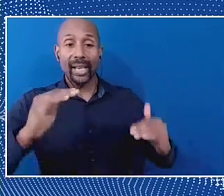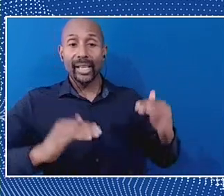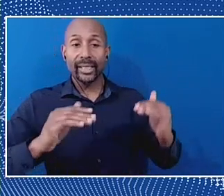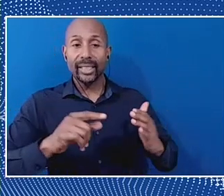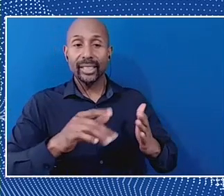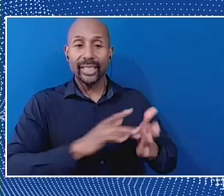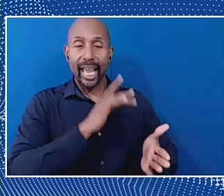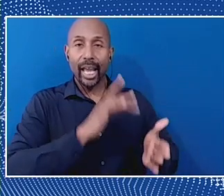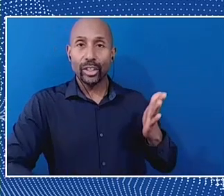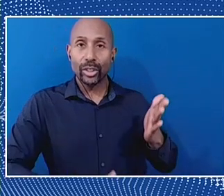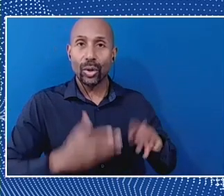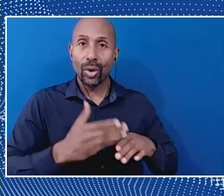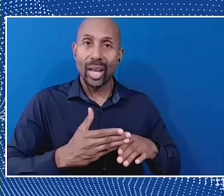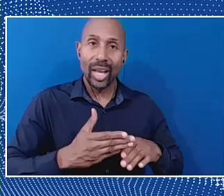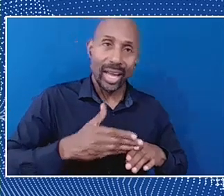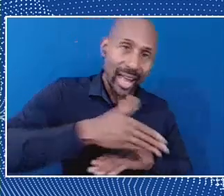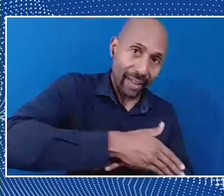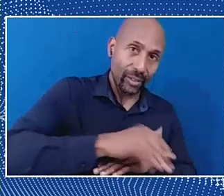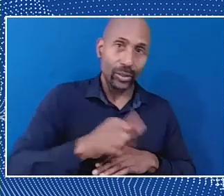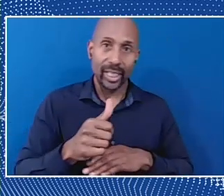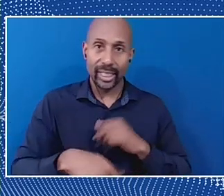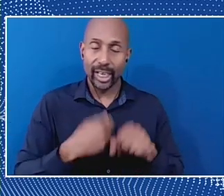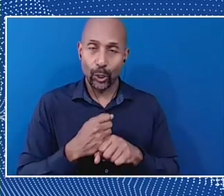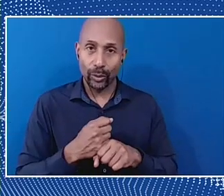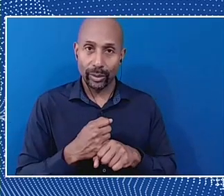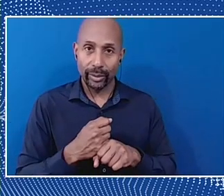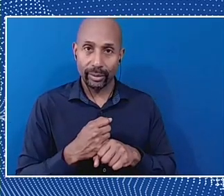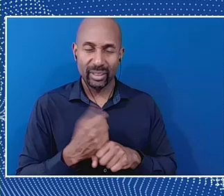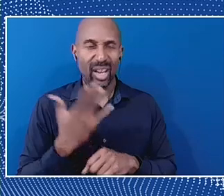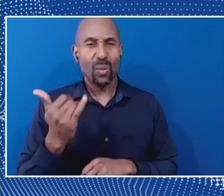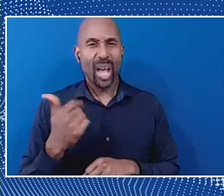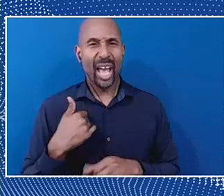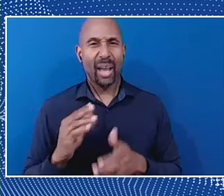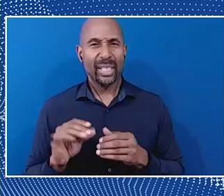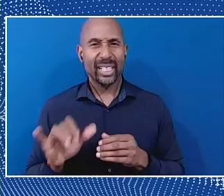The reason I'm bringing this up is that there are borrowers who originally